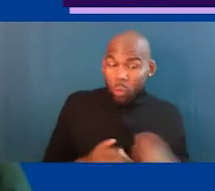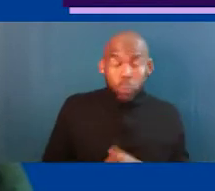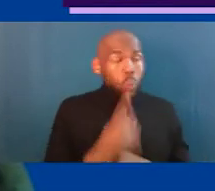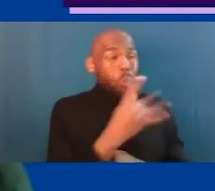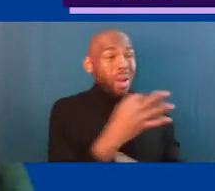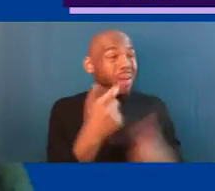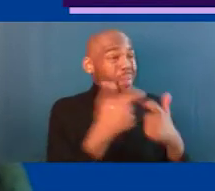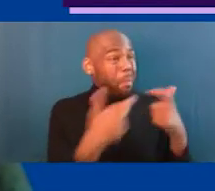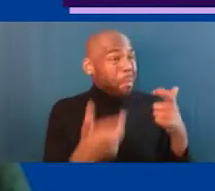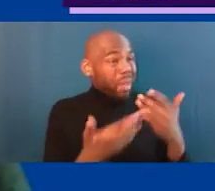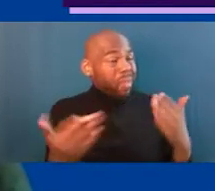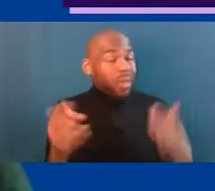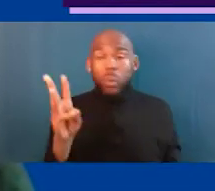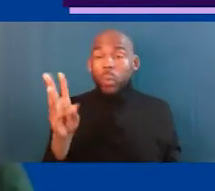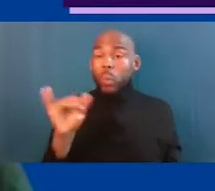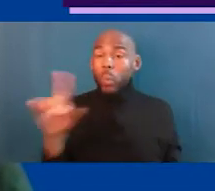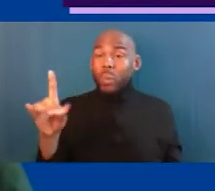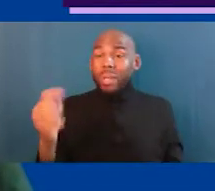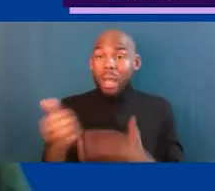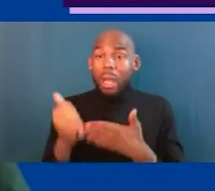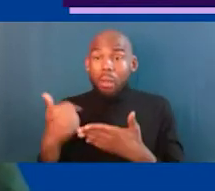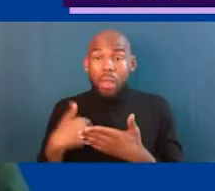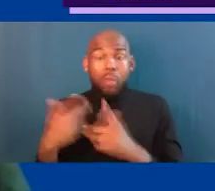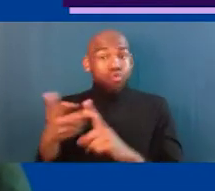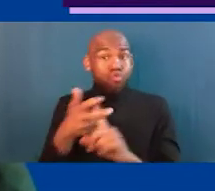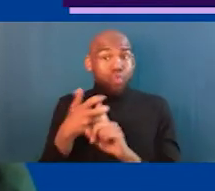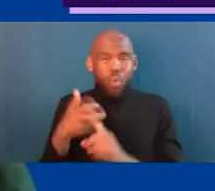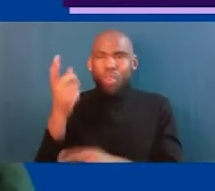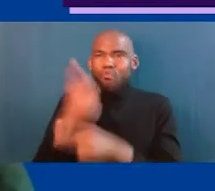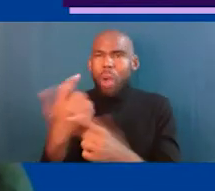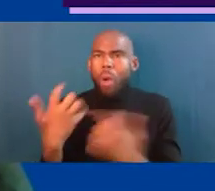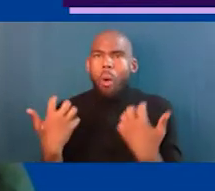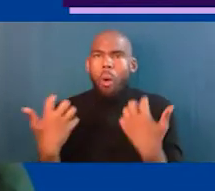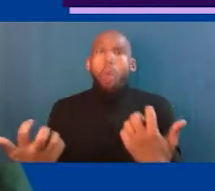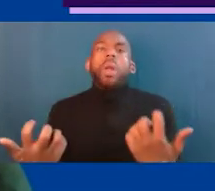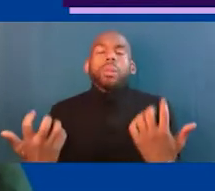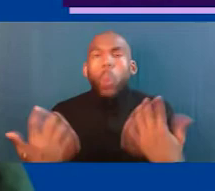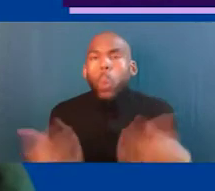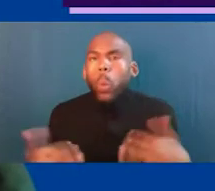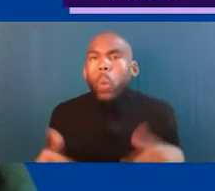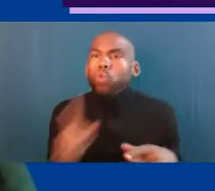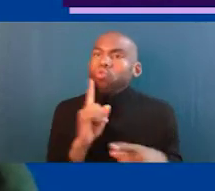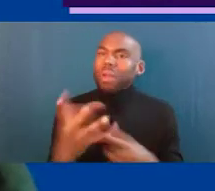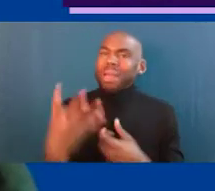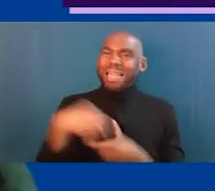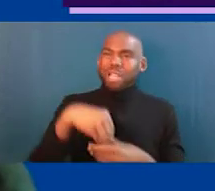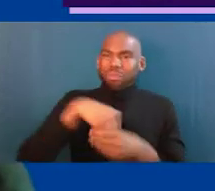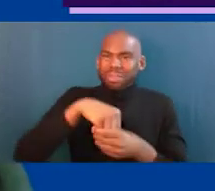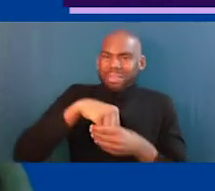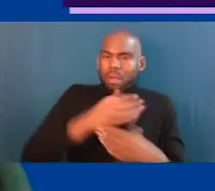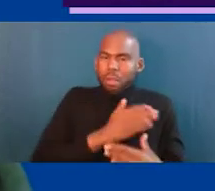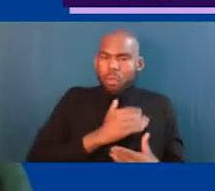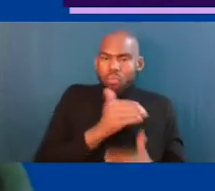helped us with is just in recruiting the right audiences to engage in our processes. We didn't